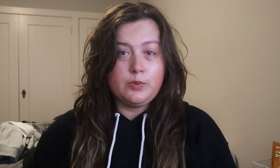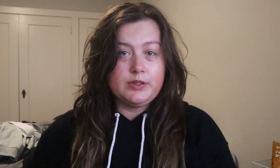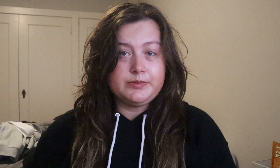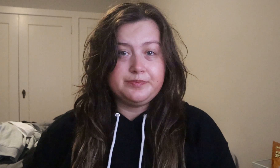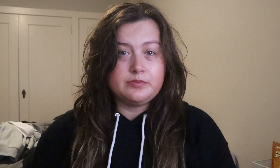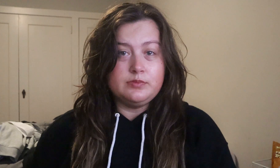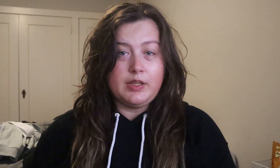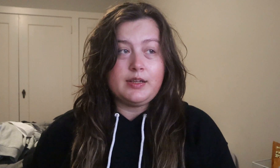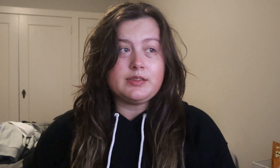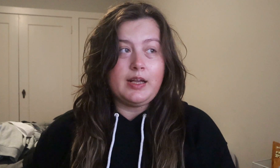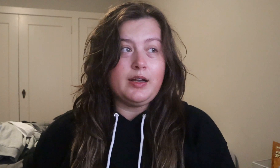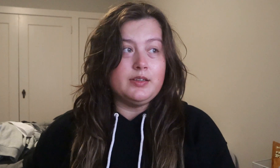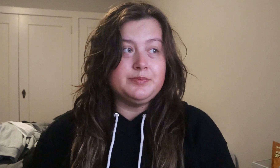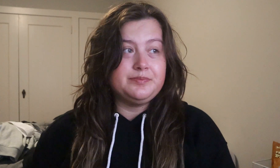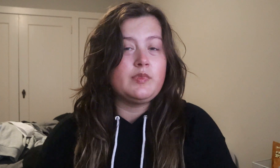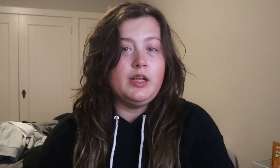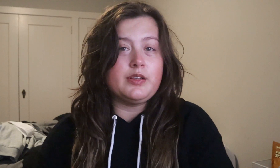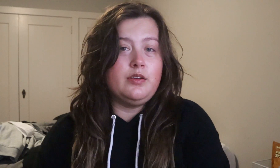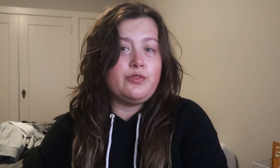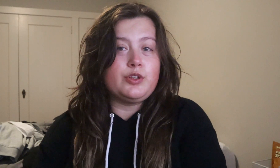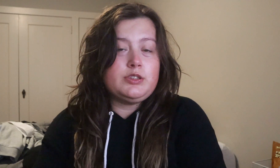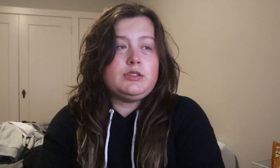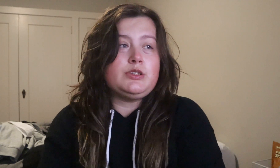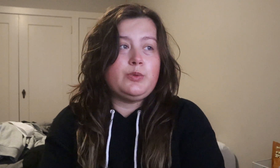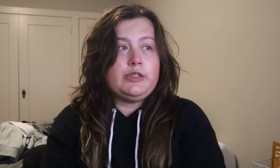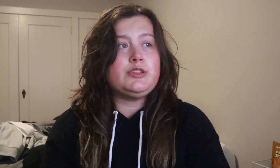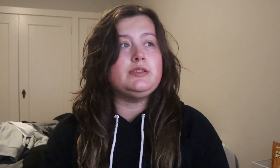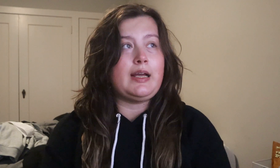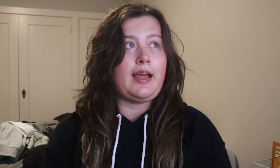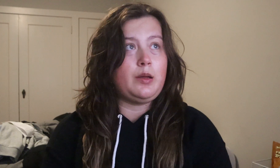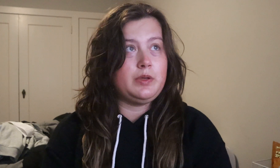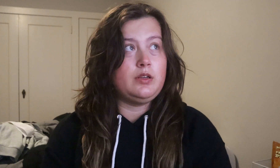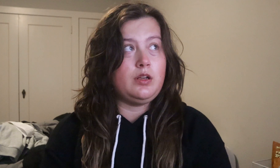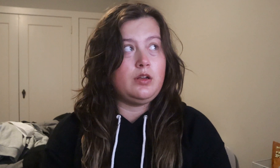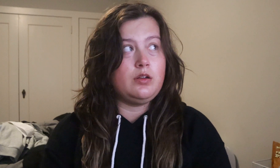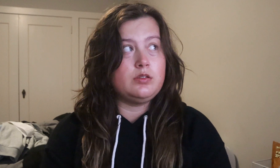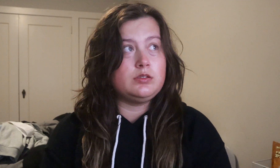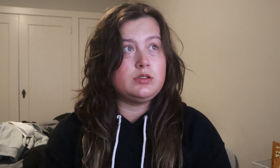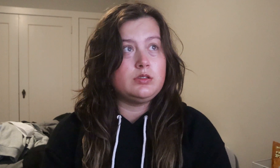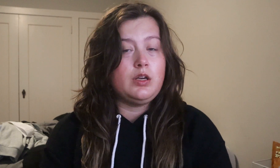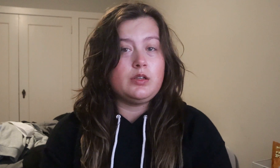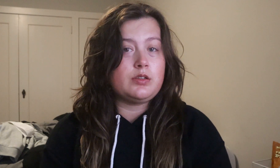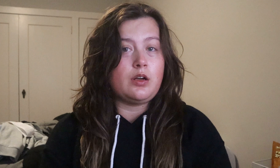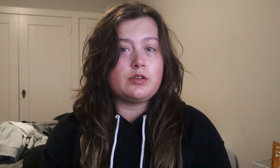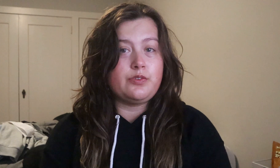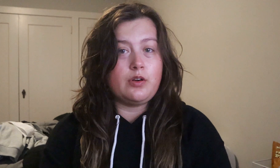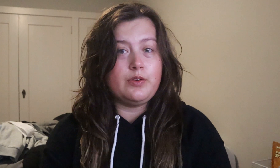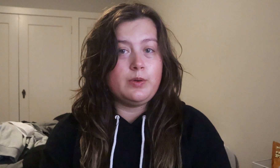And, well, that's that. It's an unfortunate situation that happened and it sucks for everyone